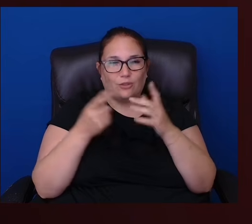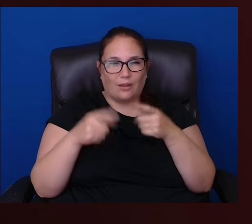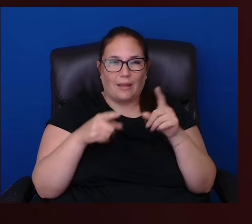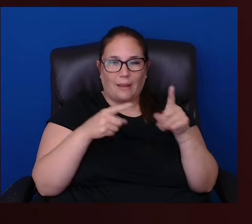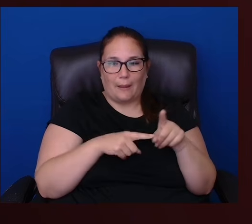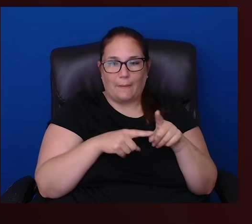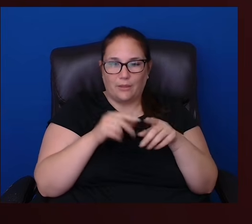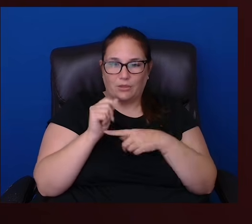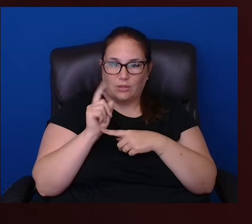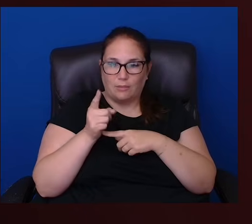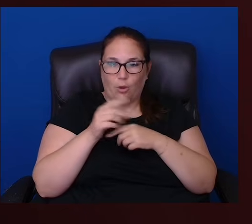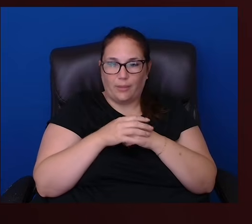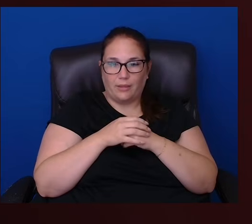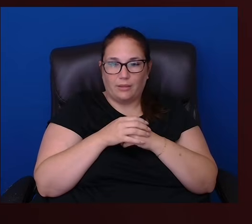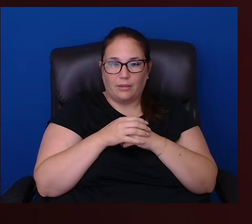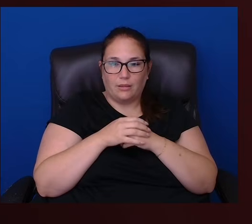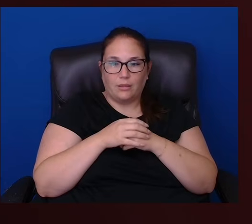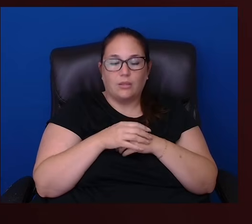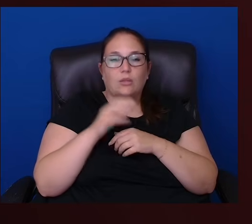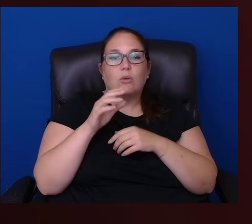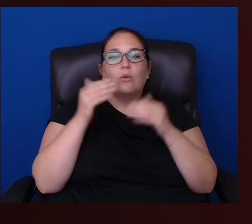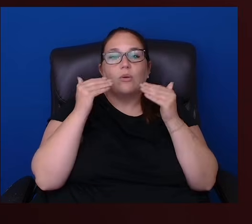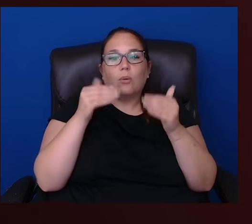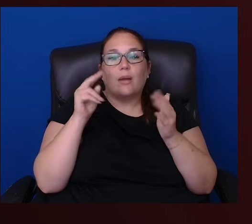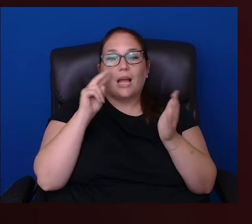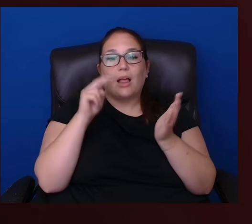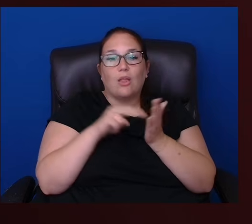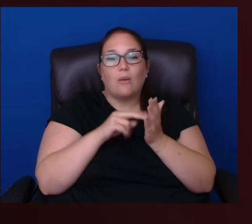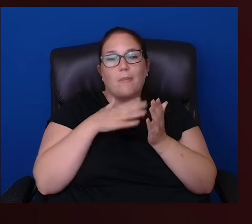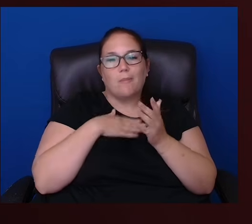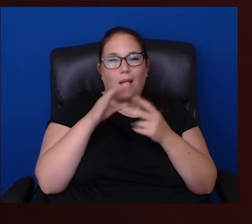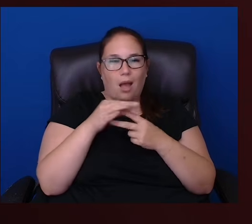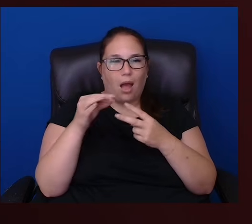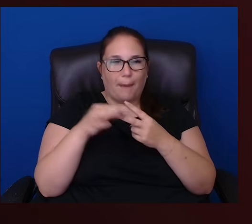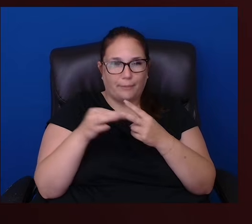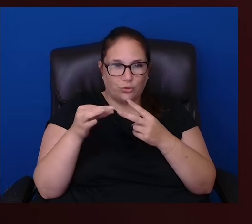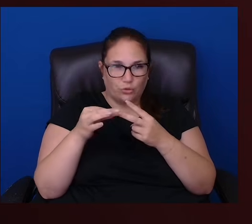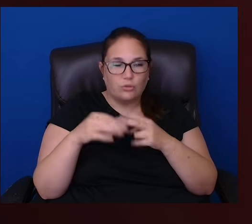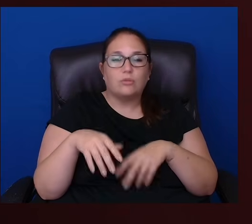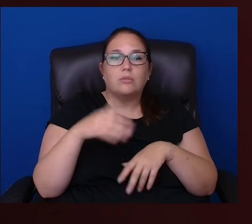Okay, so if we go and take a look here, here are my options for getting started quickly.